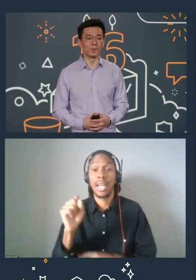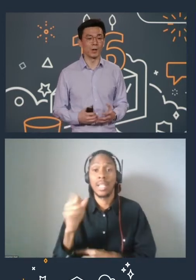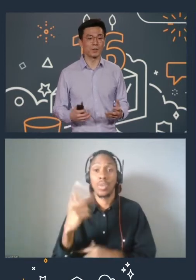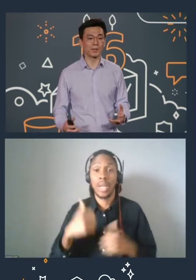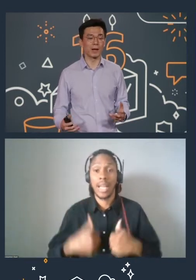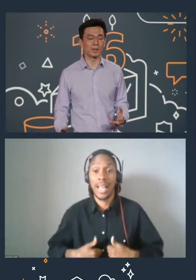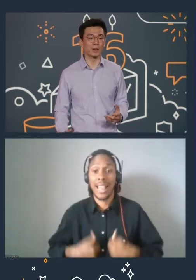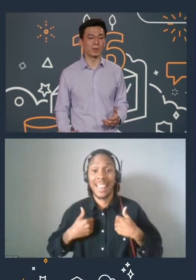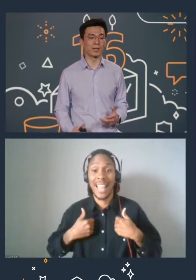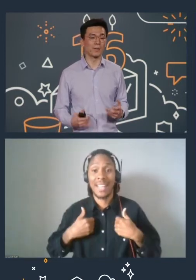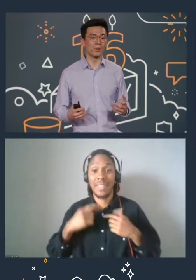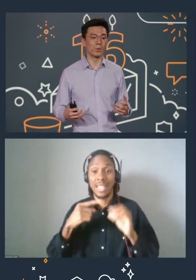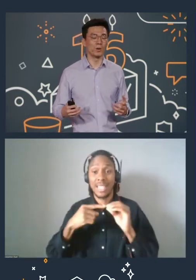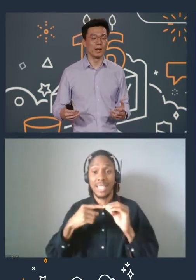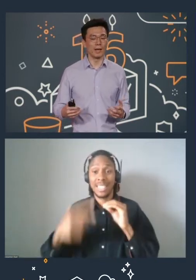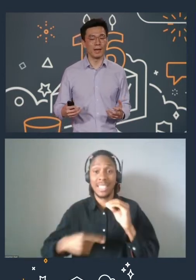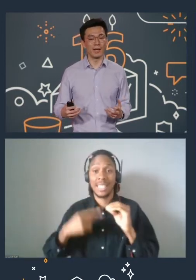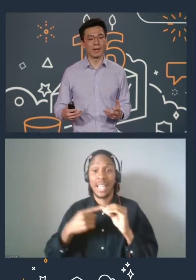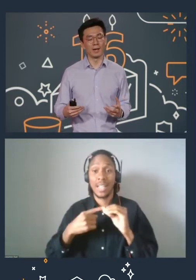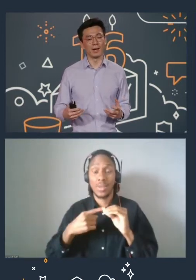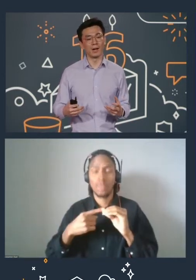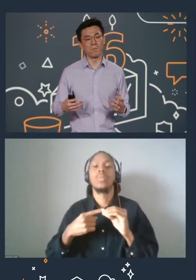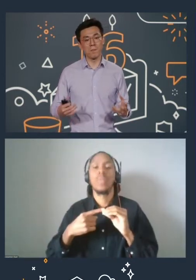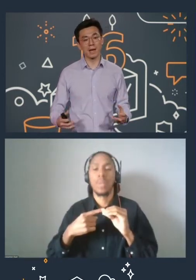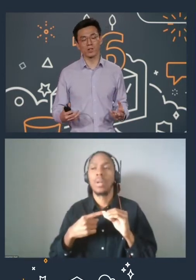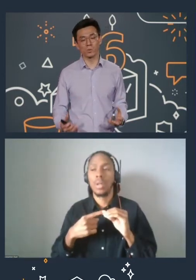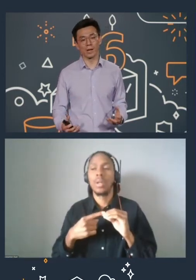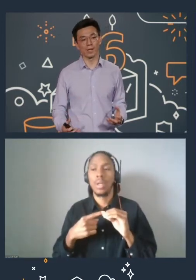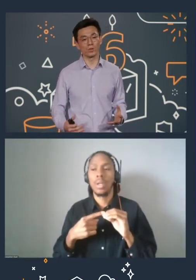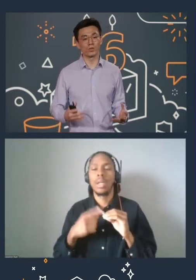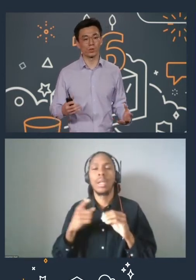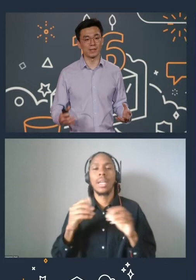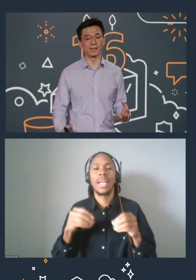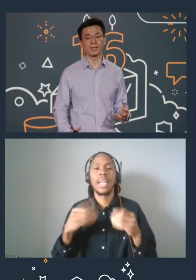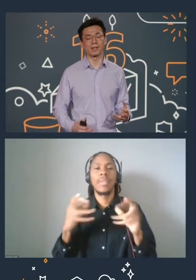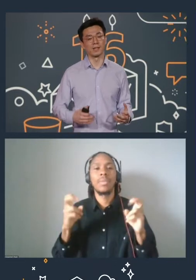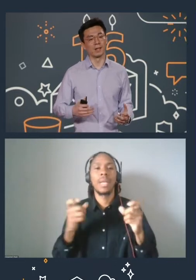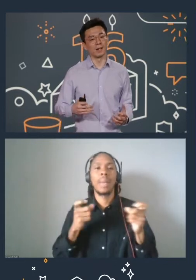So S3 lifecycle give you a managed way to transition